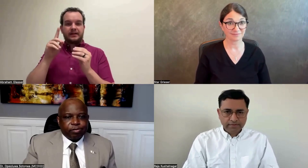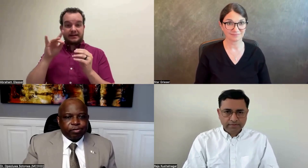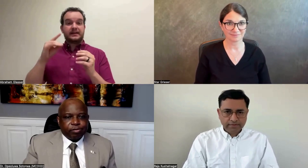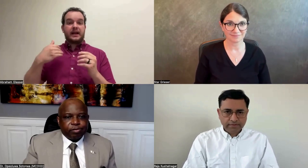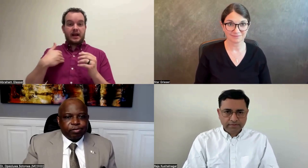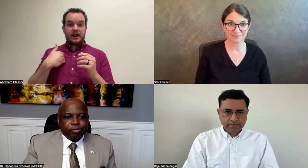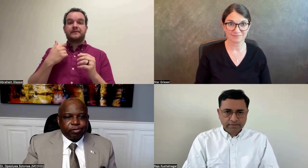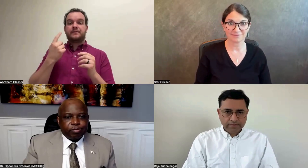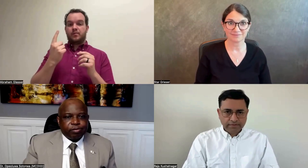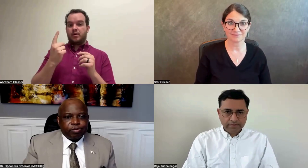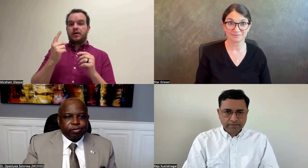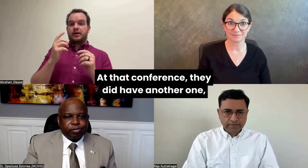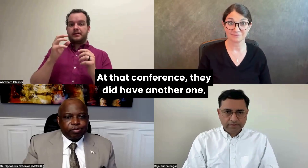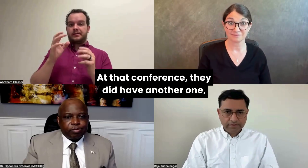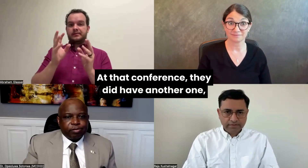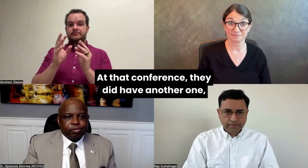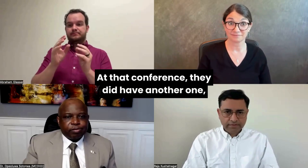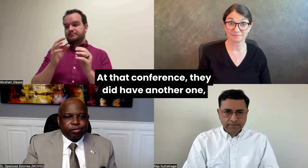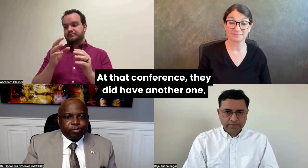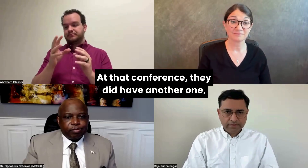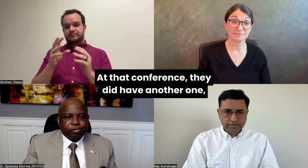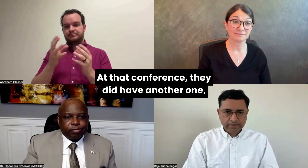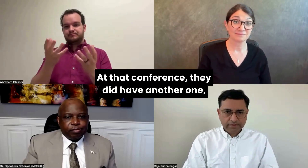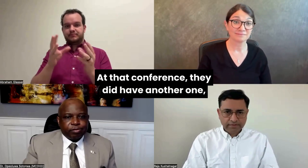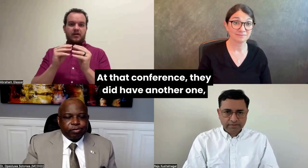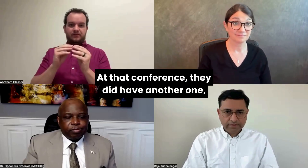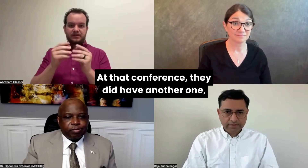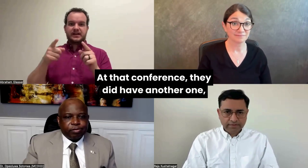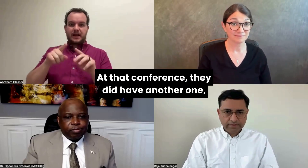At that conference, they did have another one,